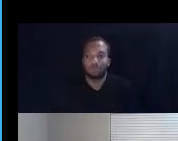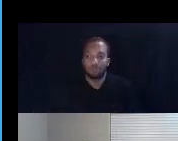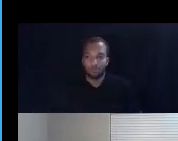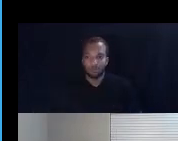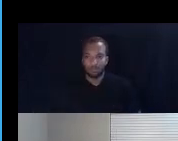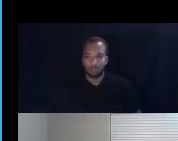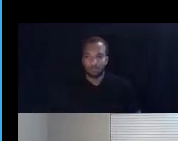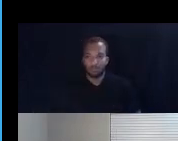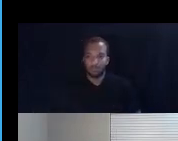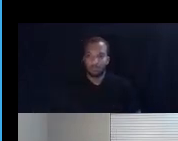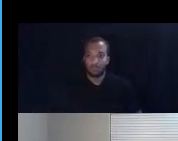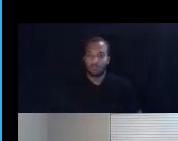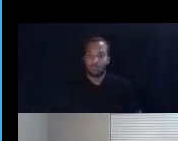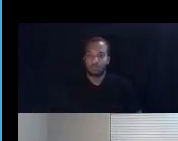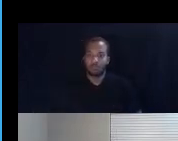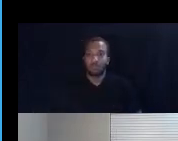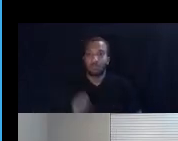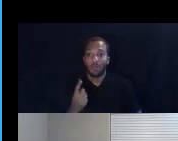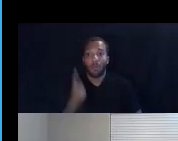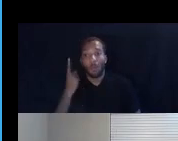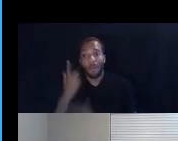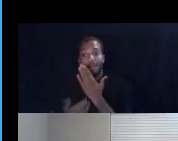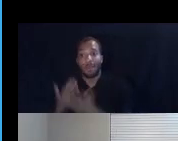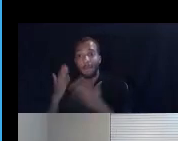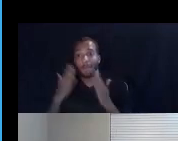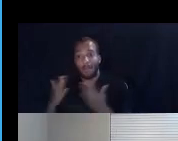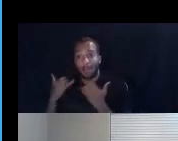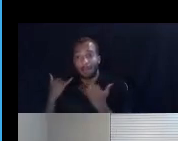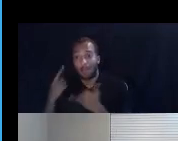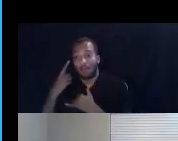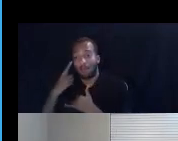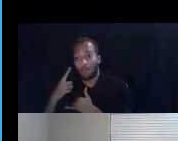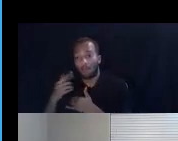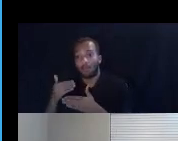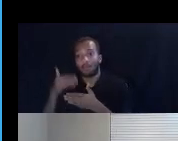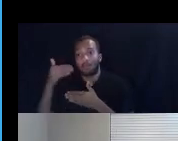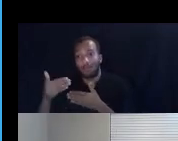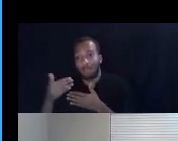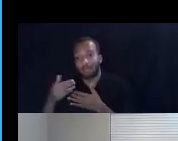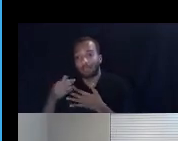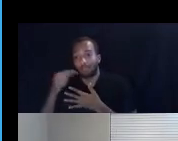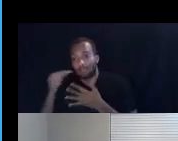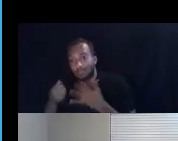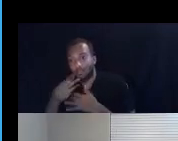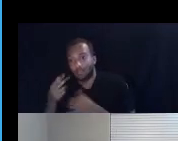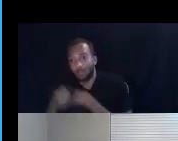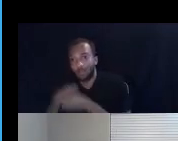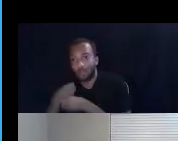So on the one hand, we're doing planning now for the next bi-year, which is fancy government speak